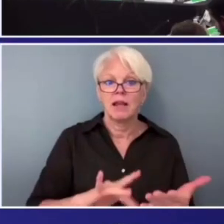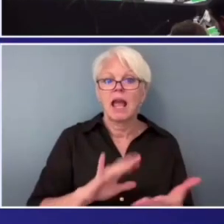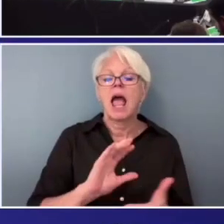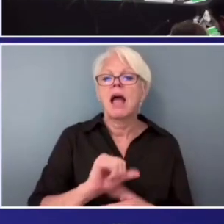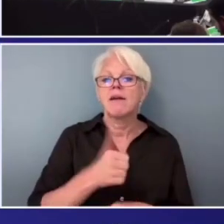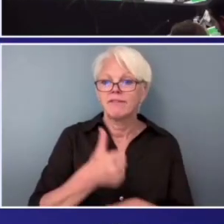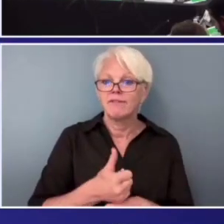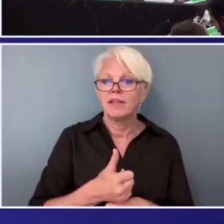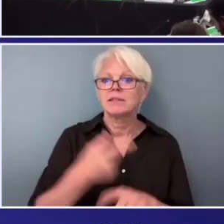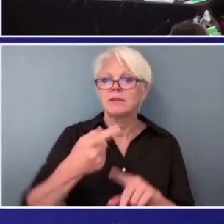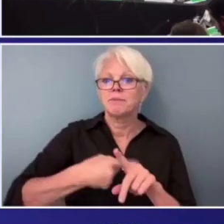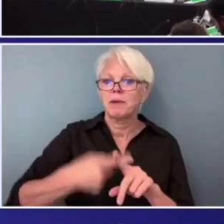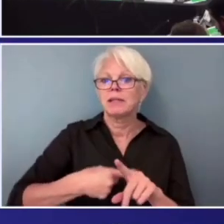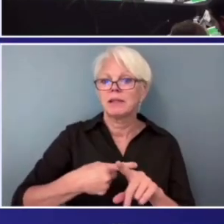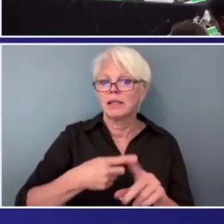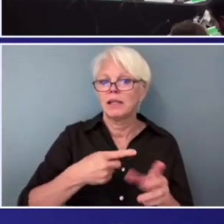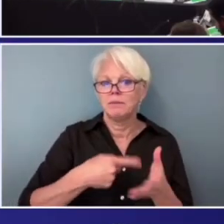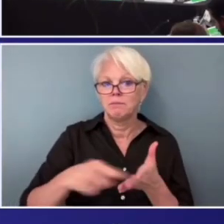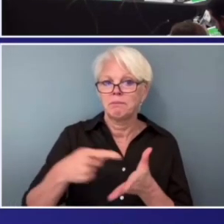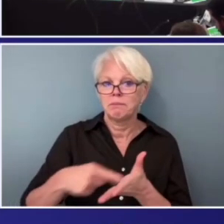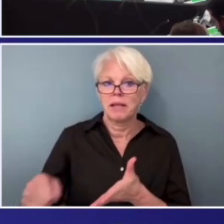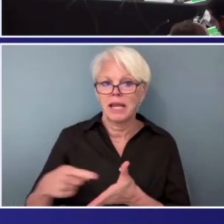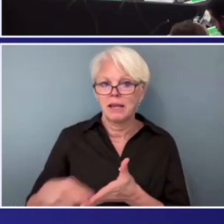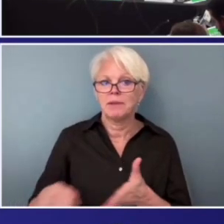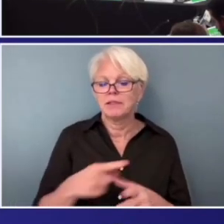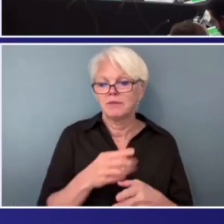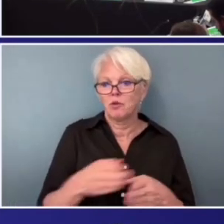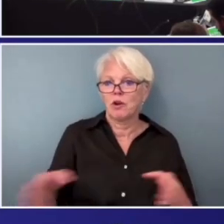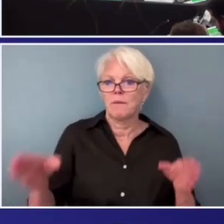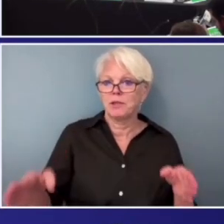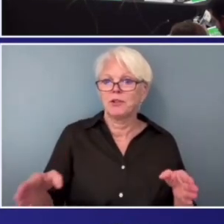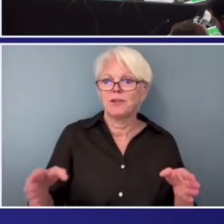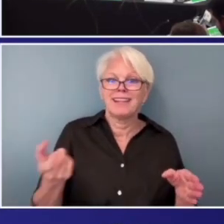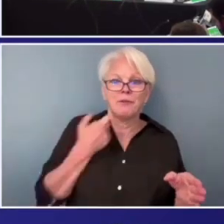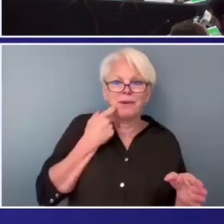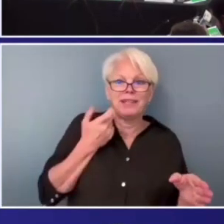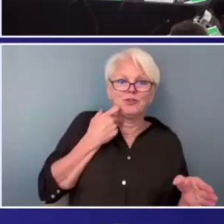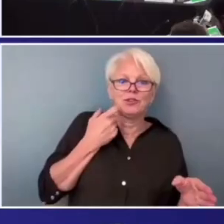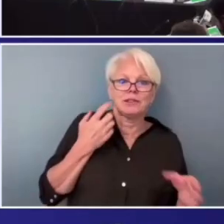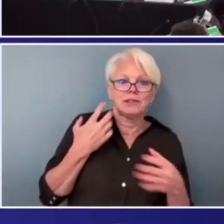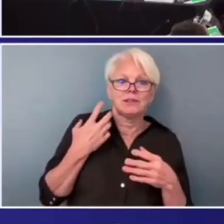repayment period, which we just discussed what the, what the repayment period ranges